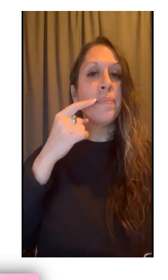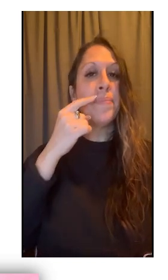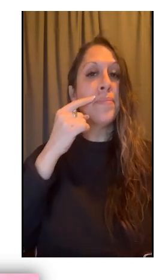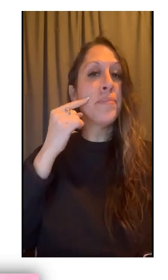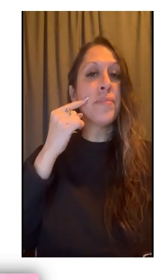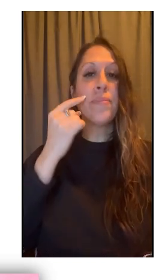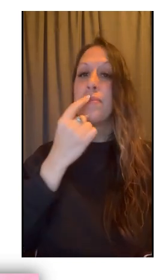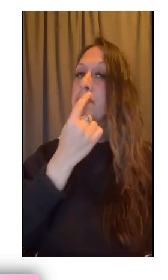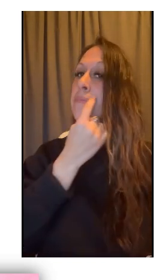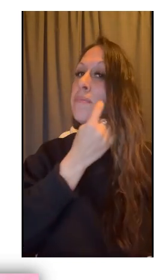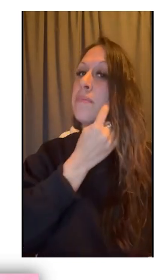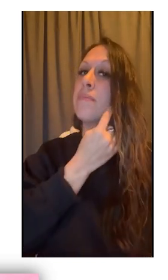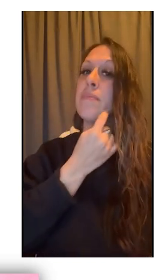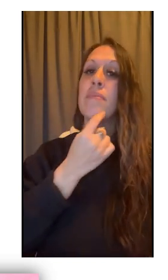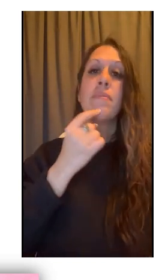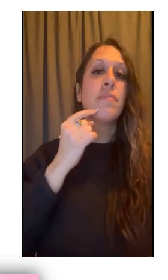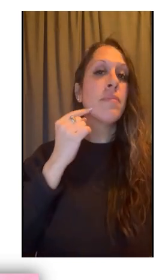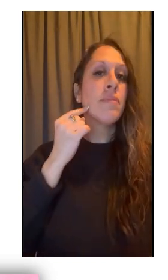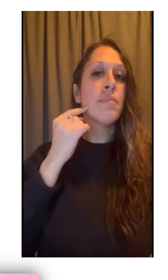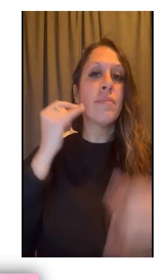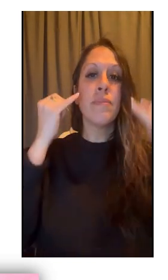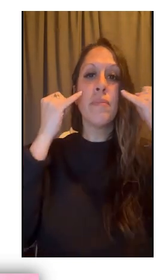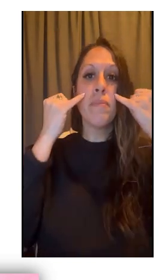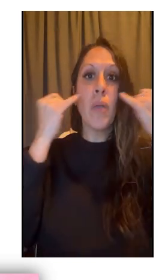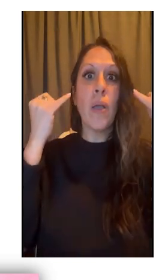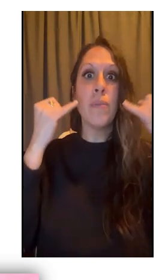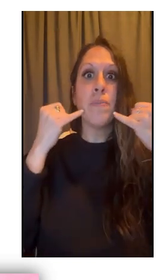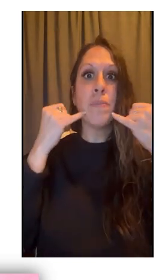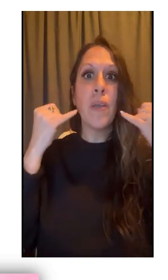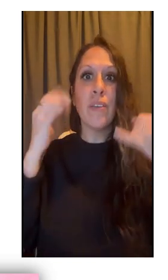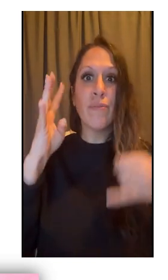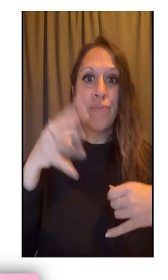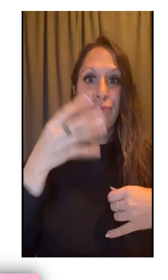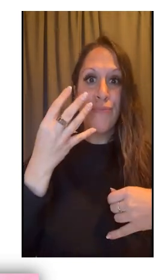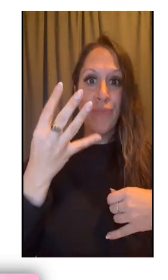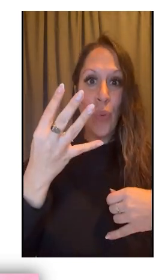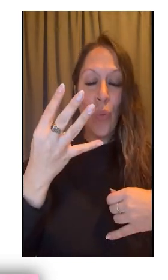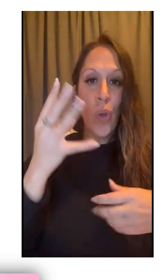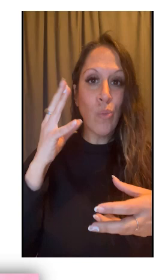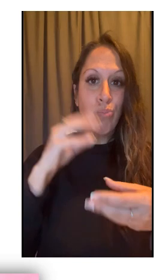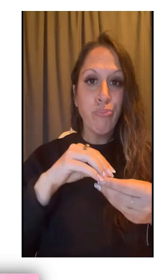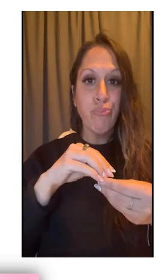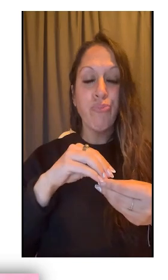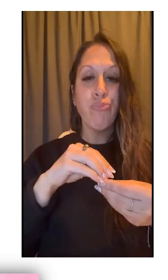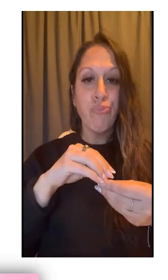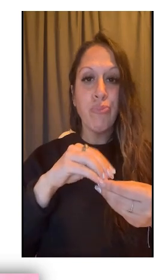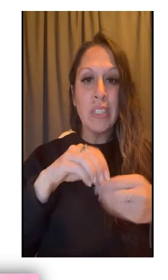and the cheek, and there's probably one in each gum cheek margin, so that would make four total in the mouth.